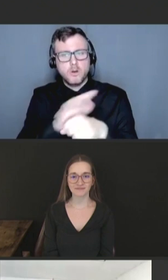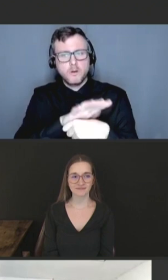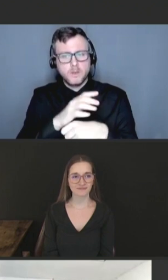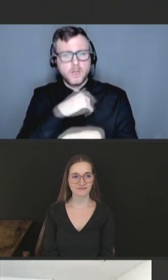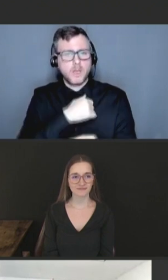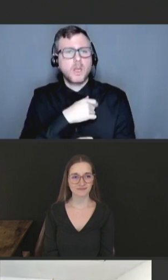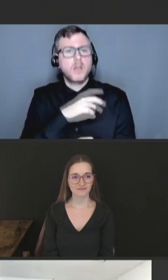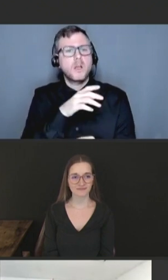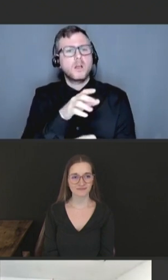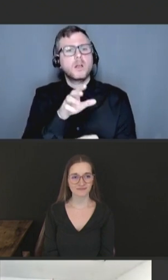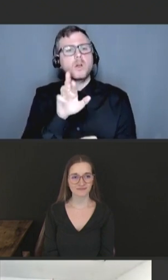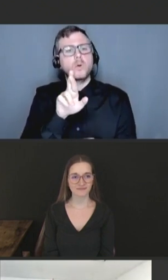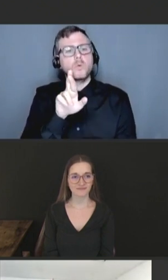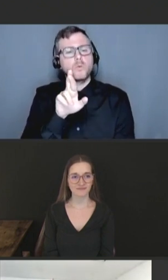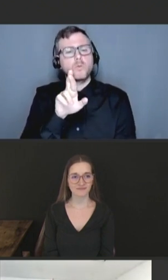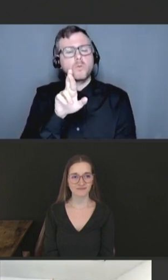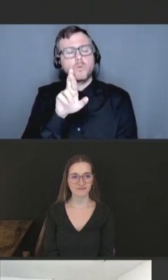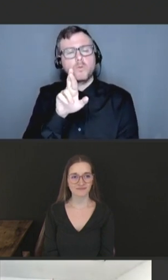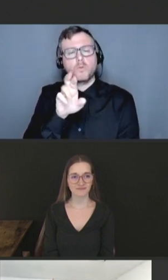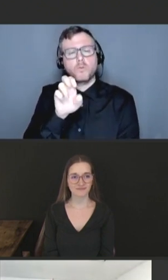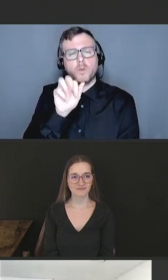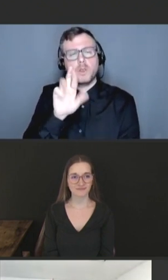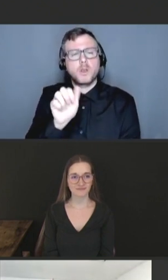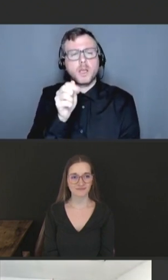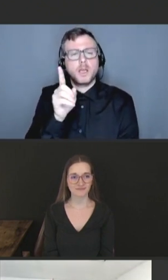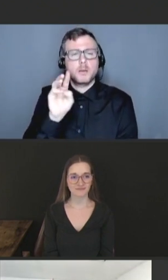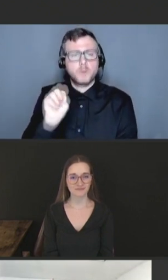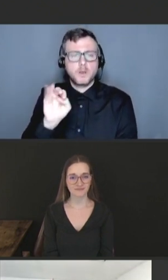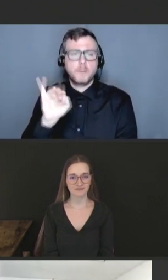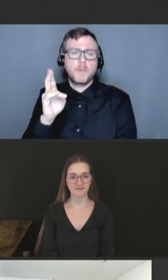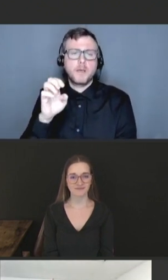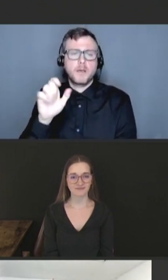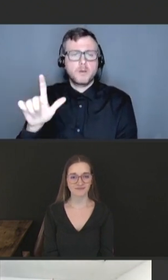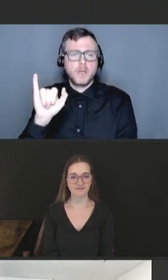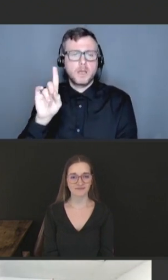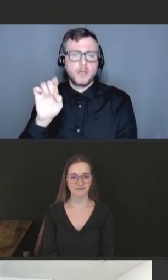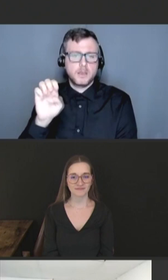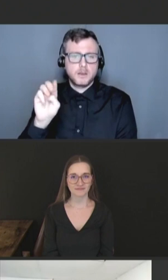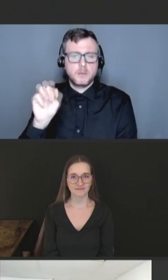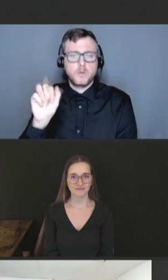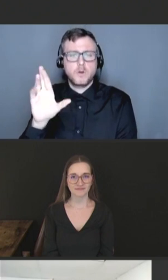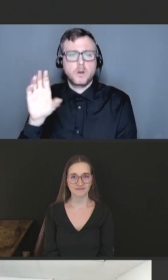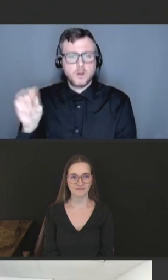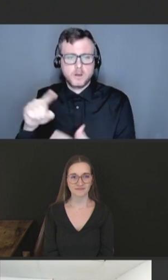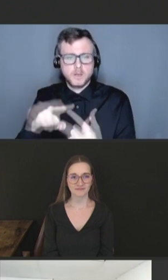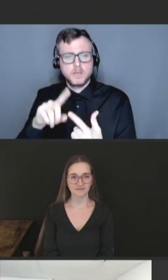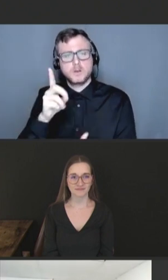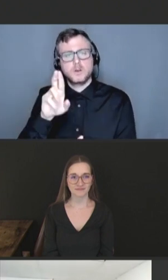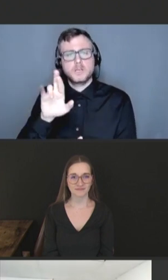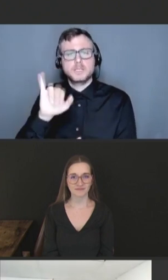Rear Admiral Michael Iademarco, Dr. Ziyad Al-Aly from the Department of